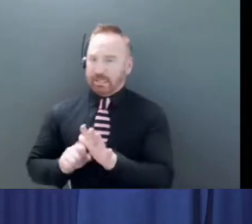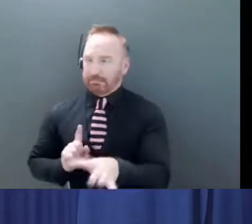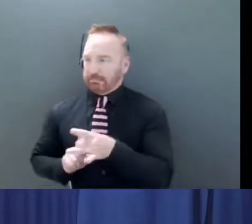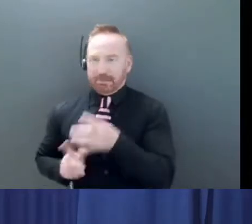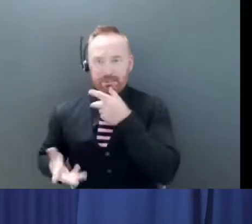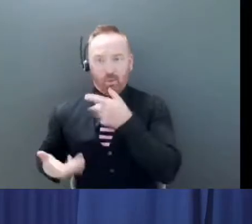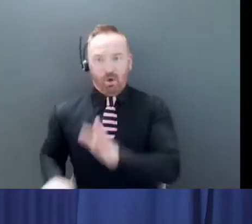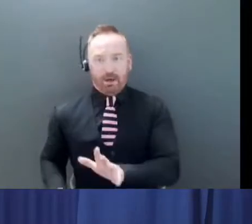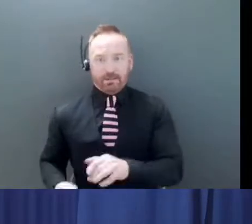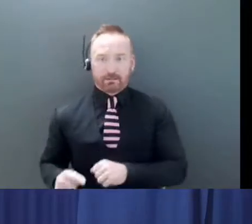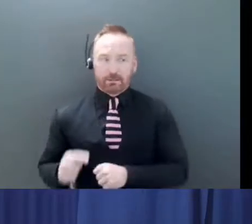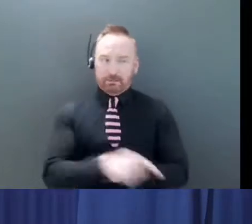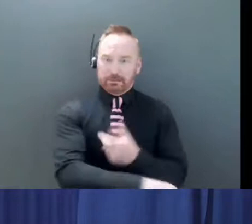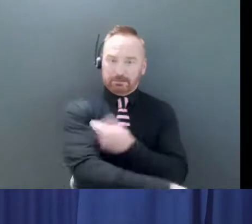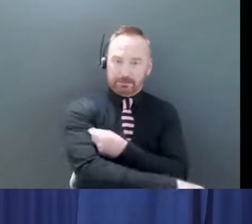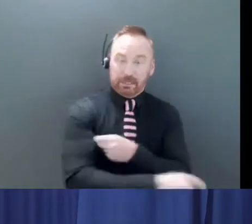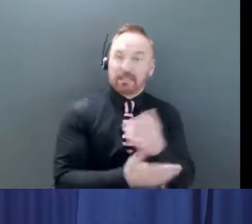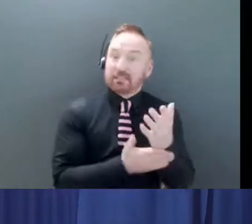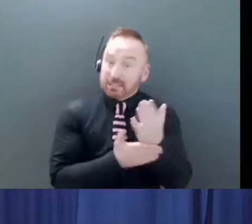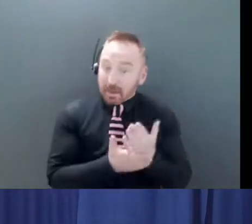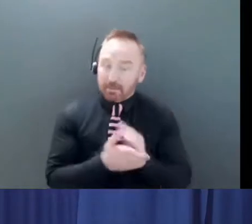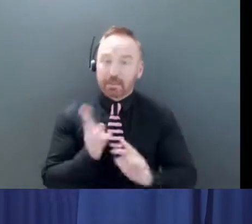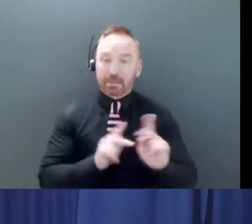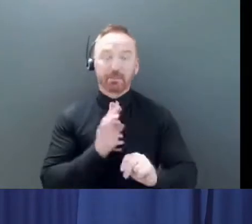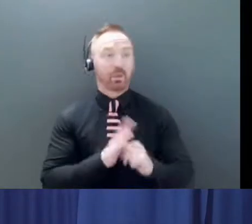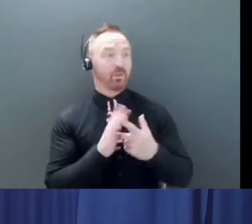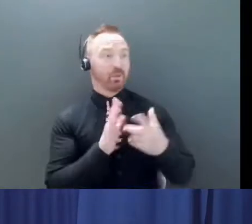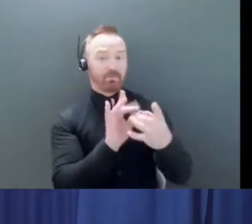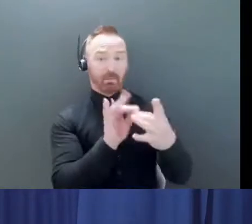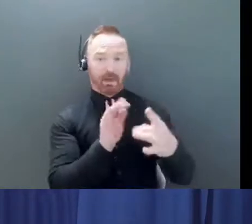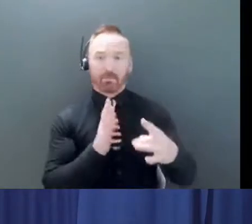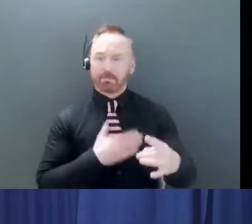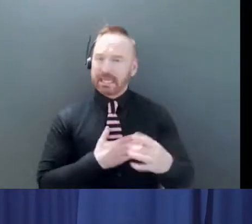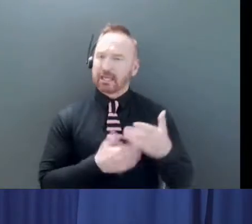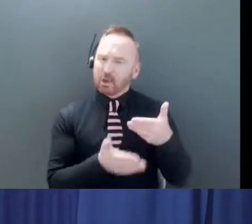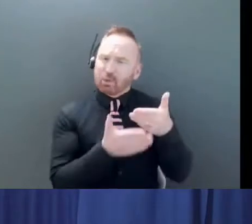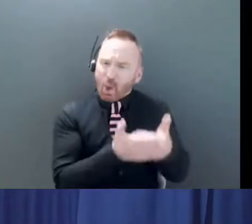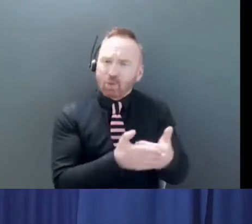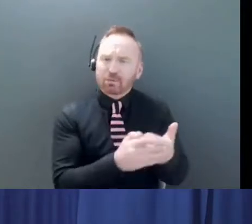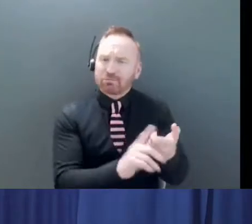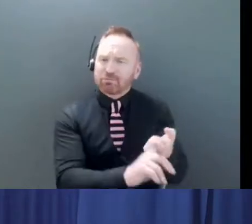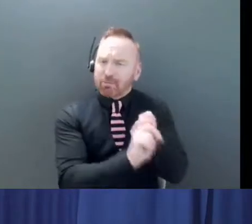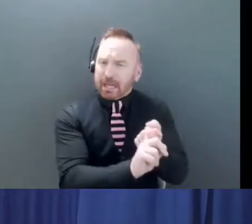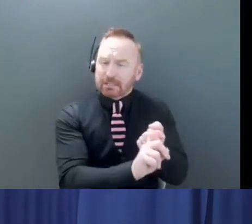spoken out are really close personal friends of mine. And it has been a really difficult couple of months